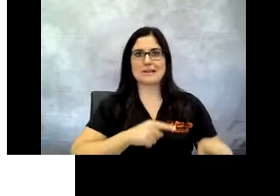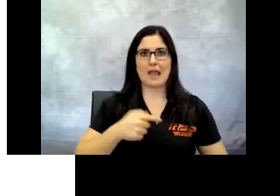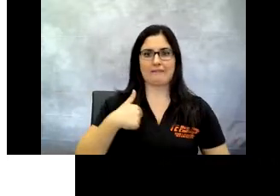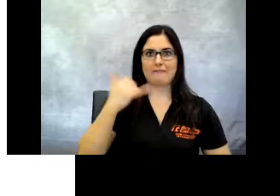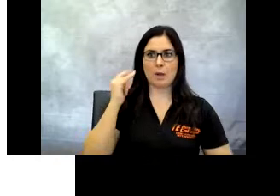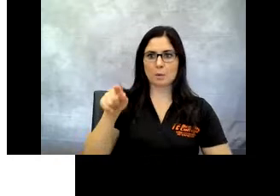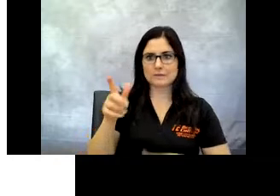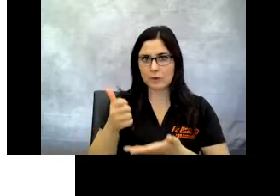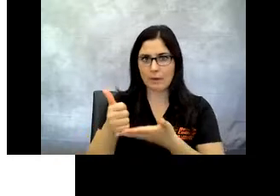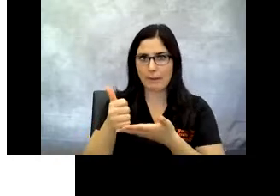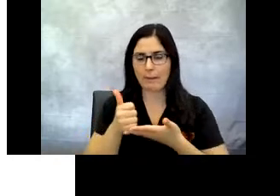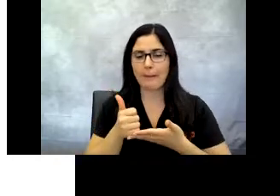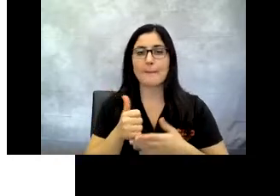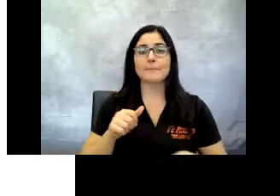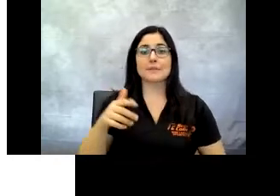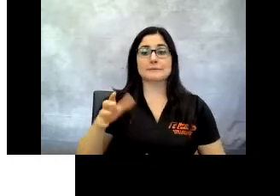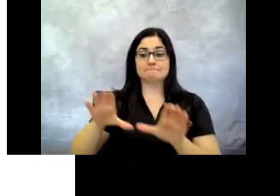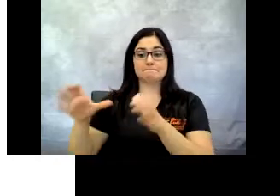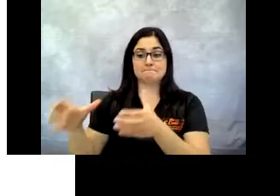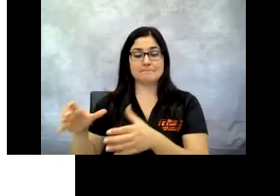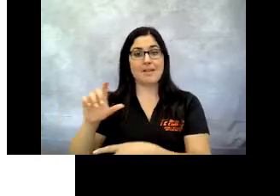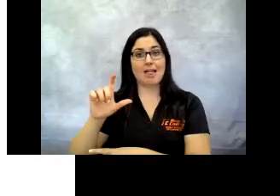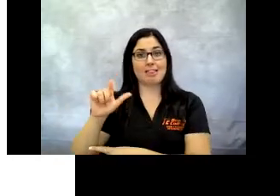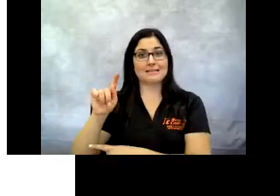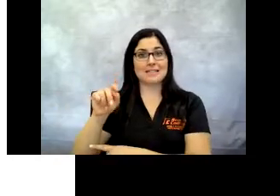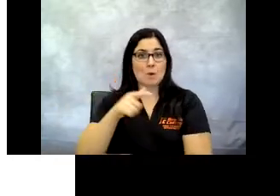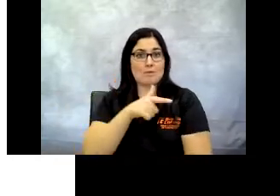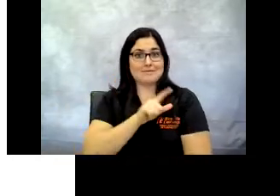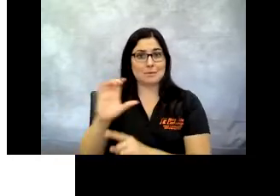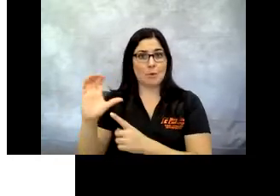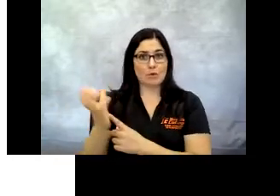And the Latino culture, them seeking treatment involves the shame.